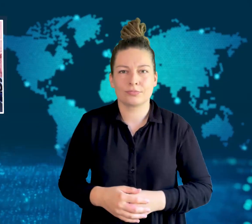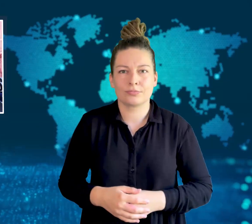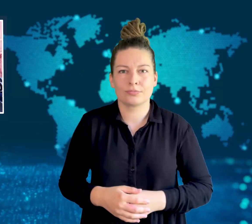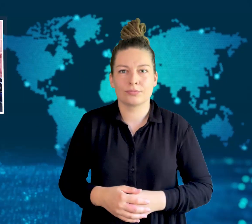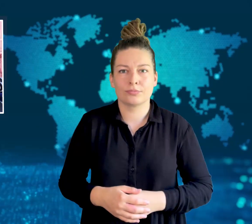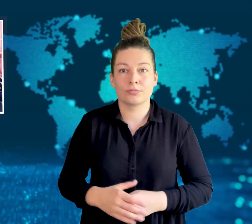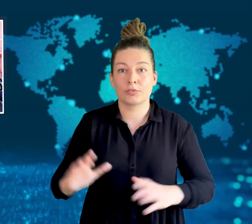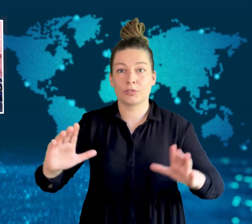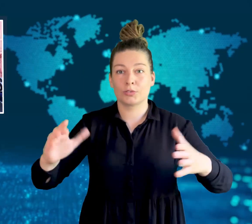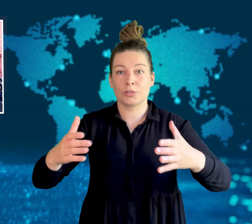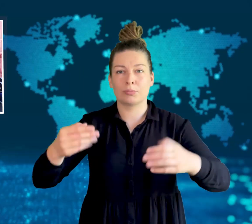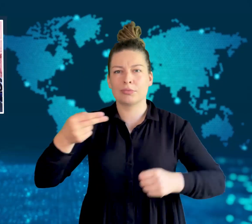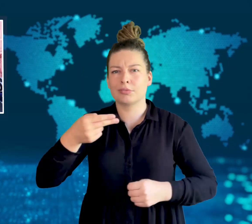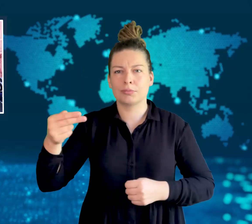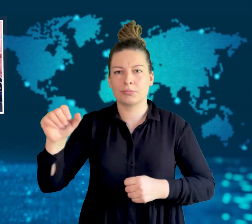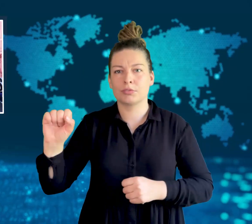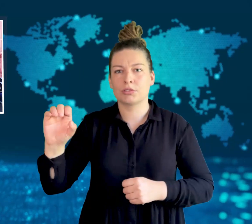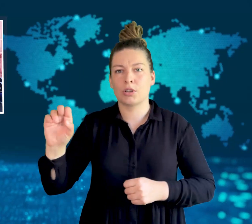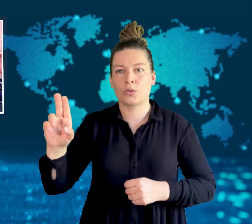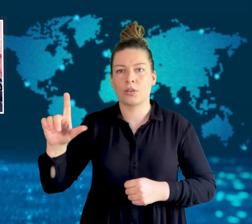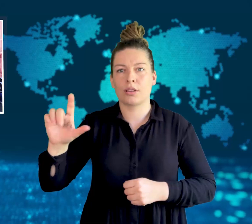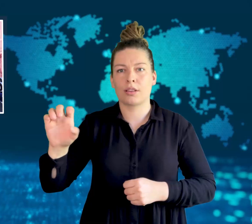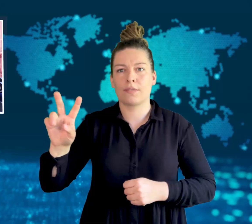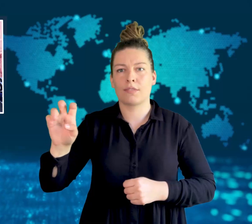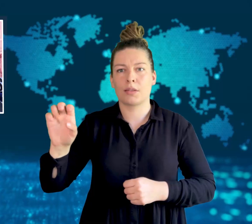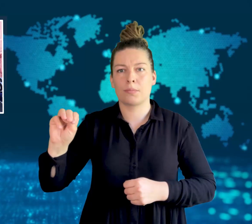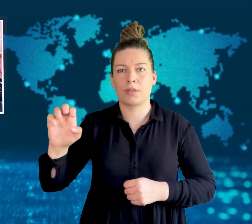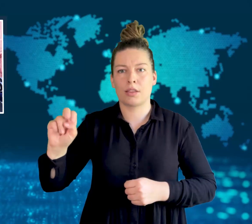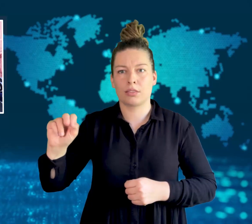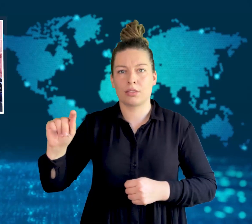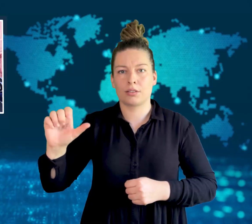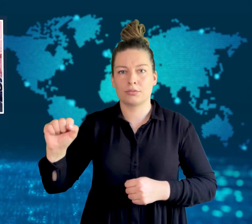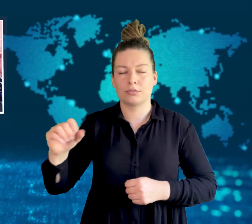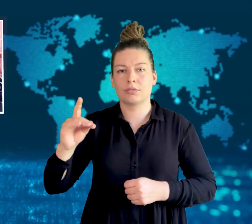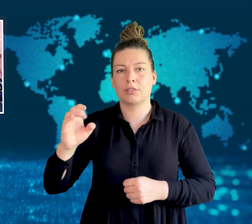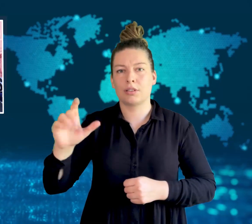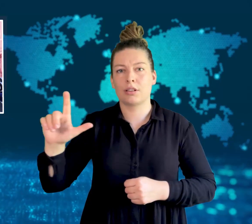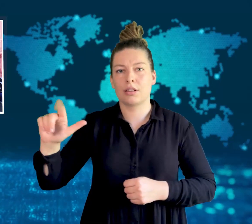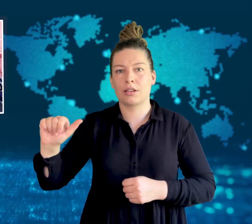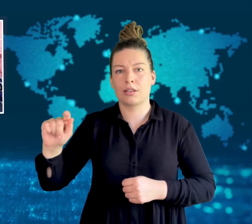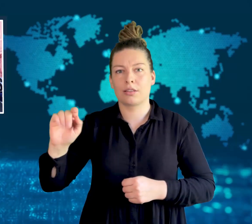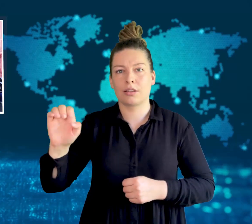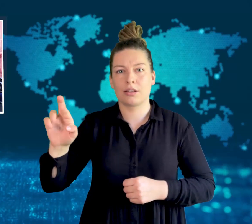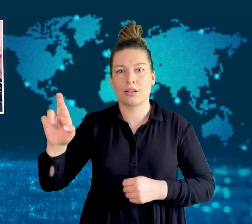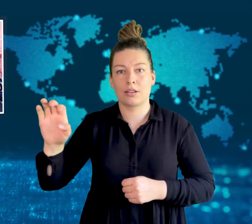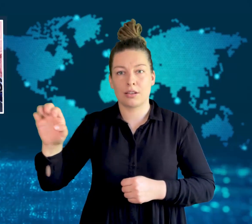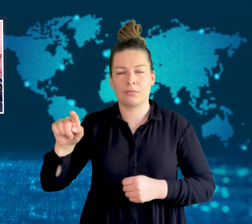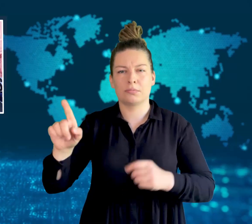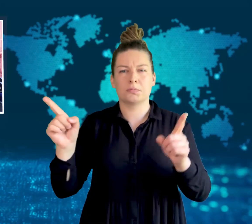a number of violent clashes with the police.